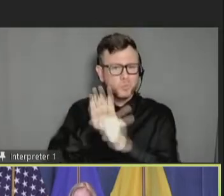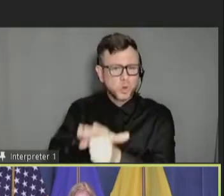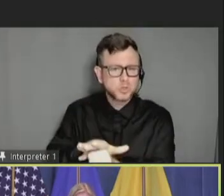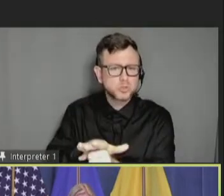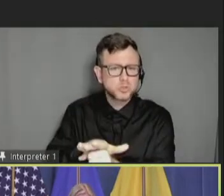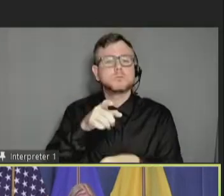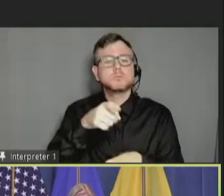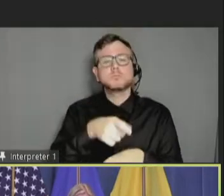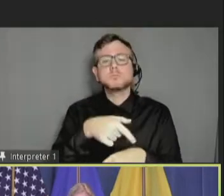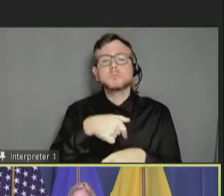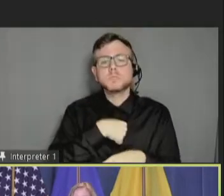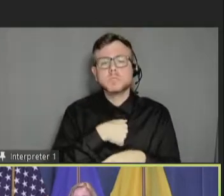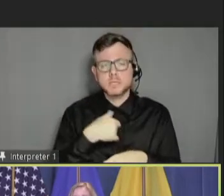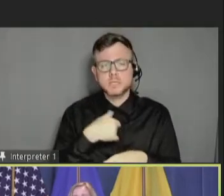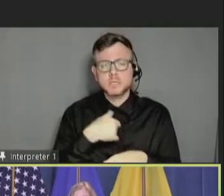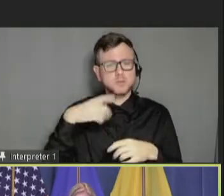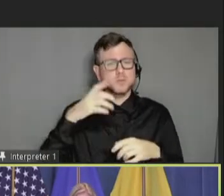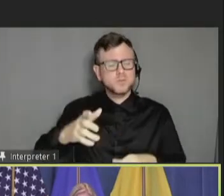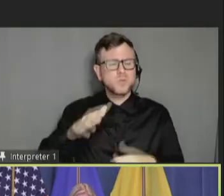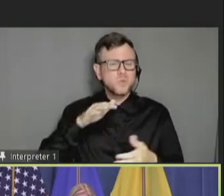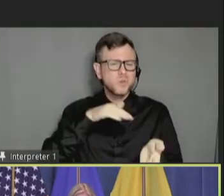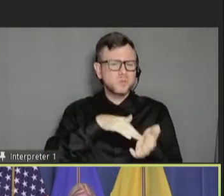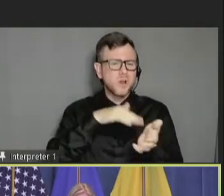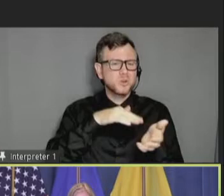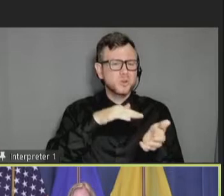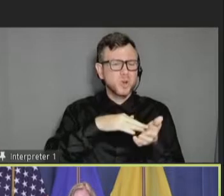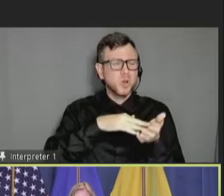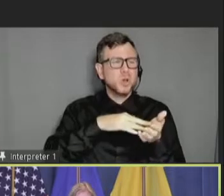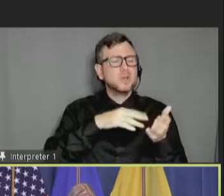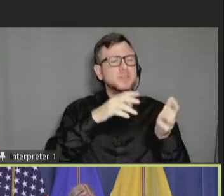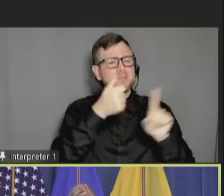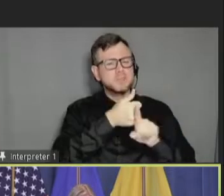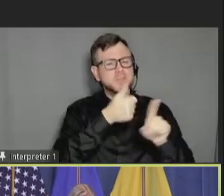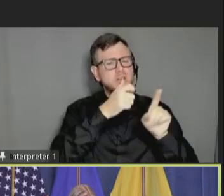their doctor's hat and use human connections to build trust and encourage vaccine confidence.